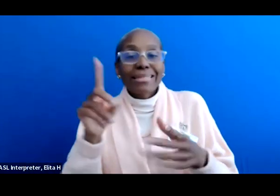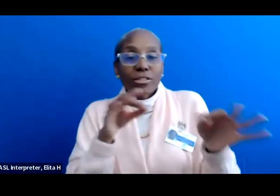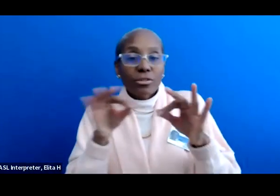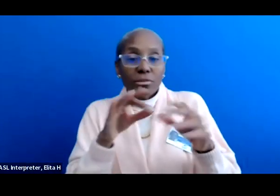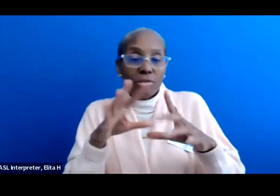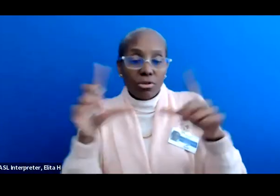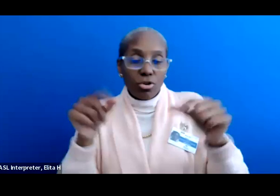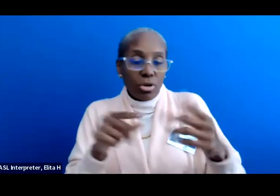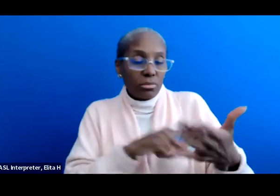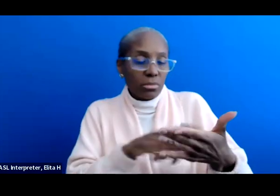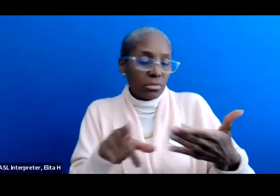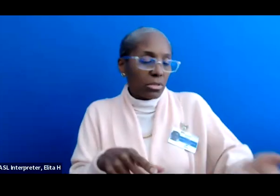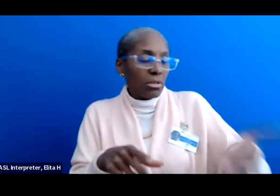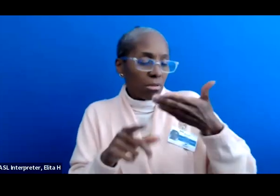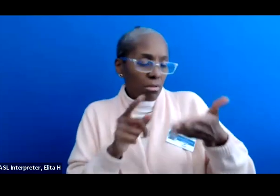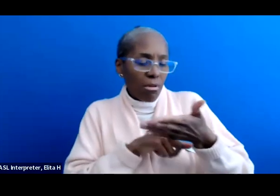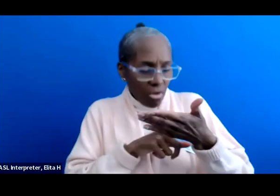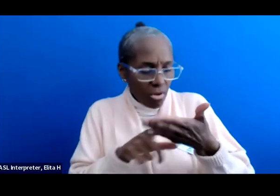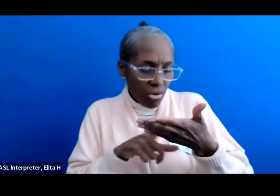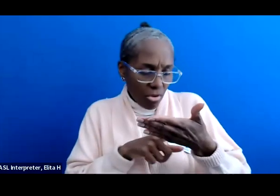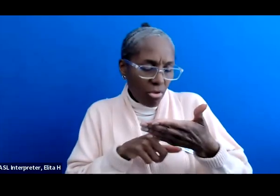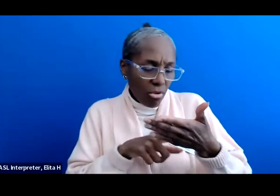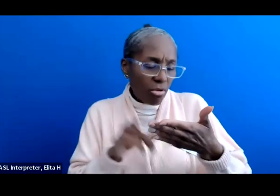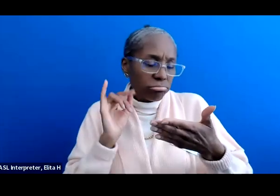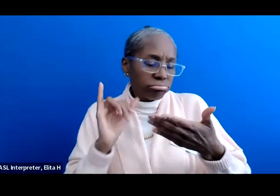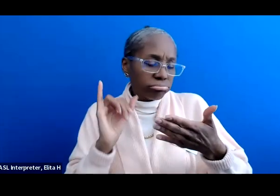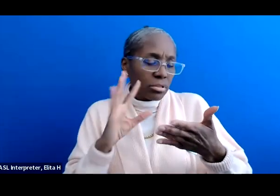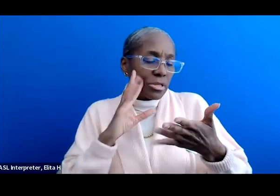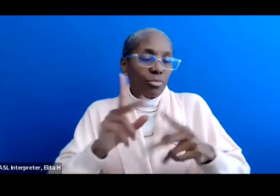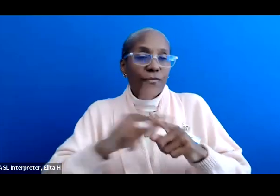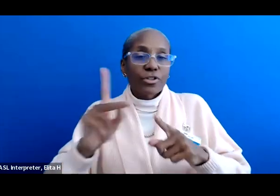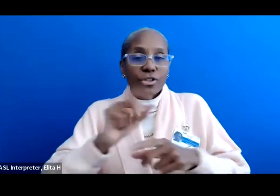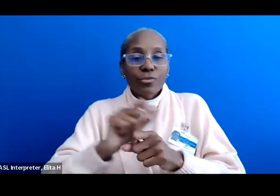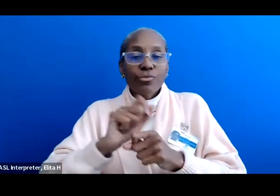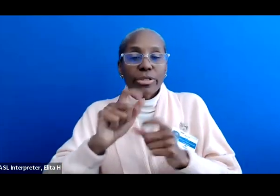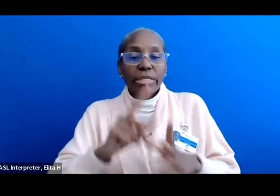health care professional, very professionally written so that they'll not be offended by it.